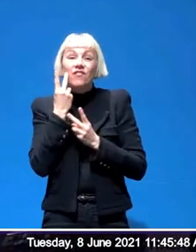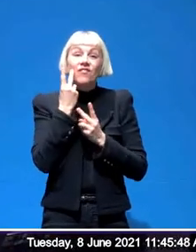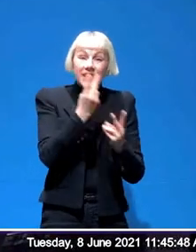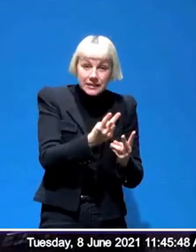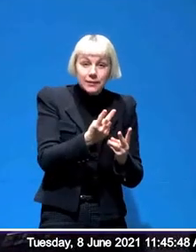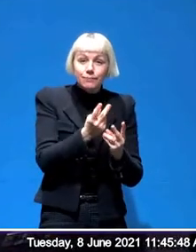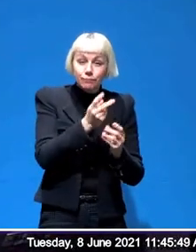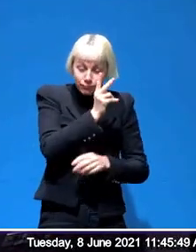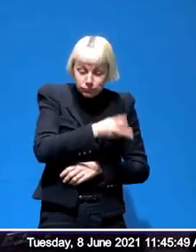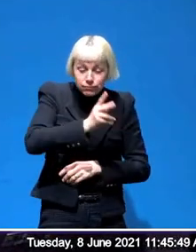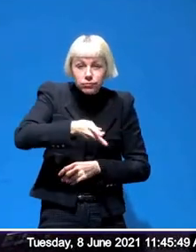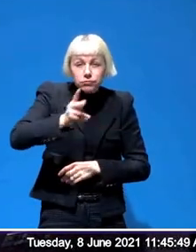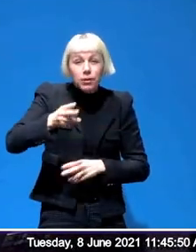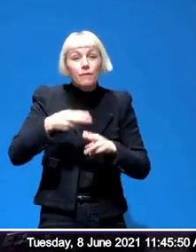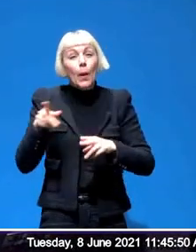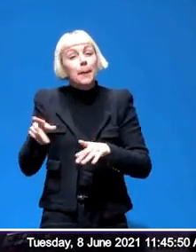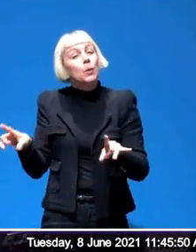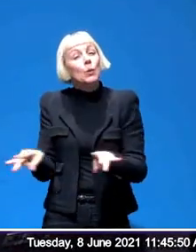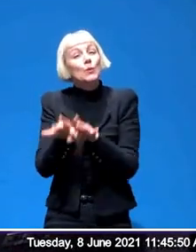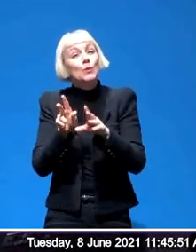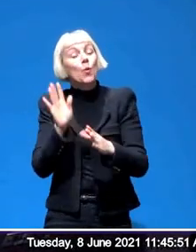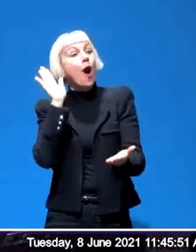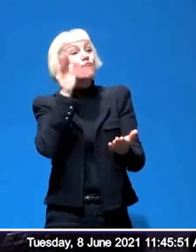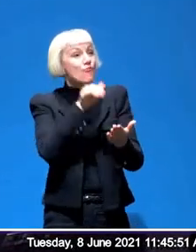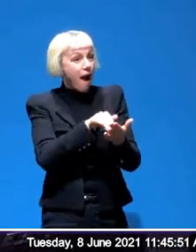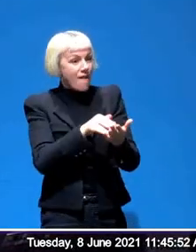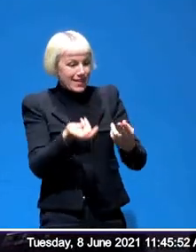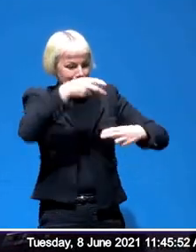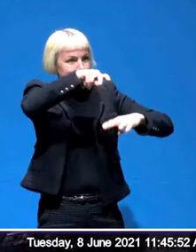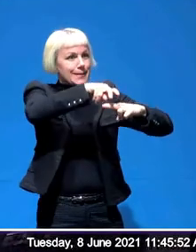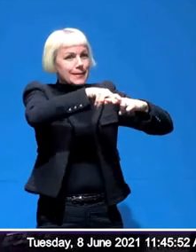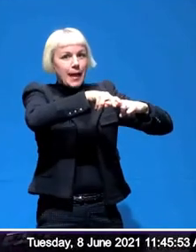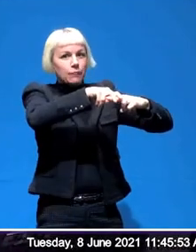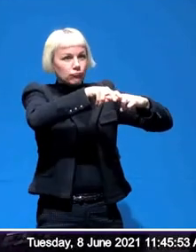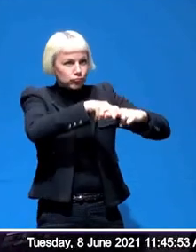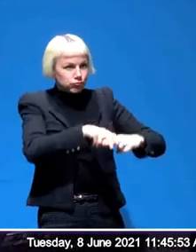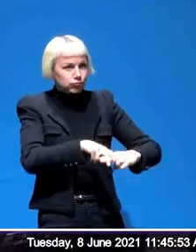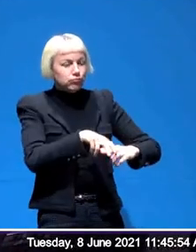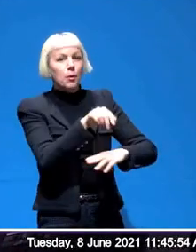there, sitting in the chair, opening his mouth, and pre-COVID, we went probably